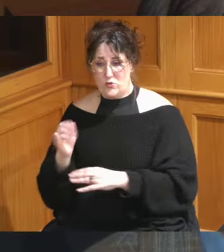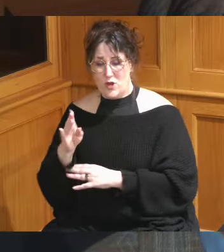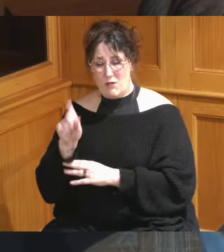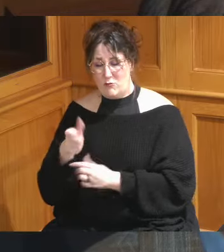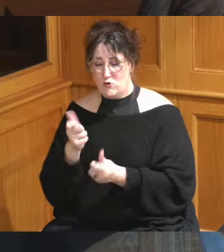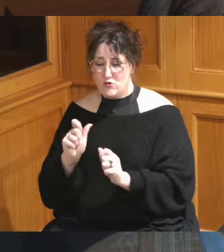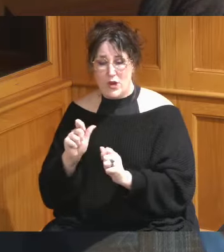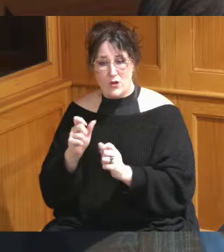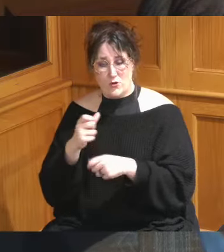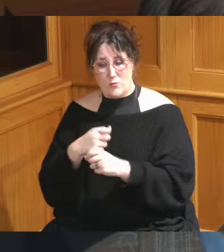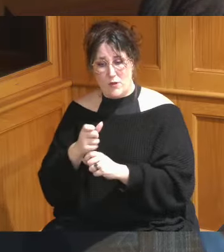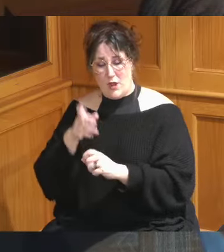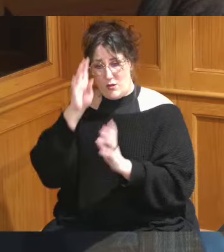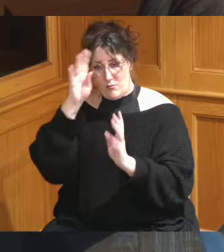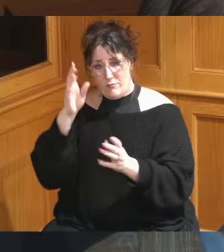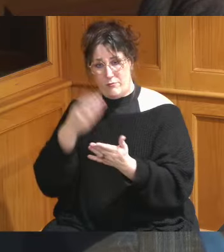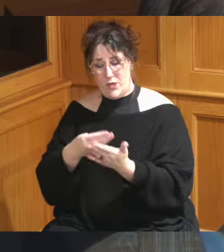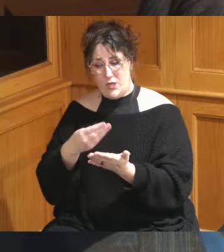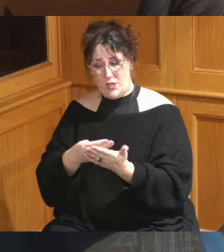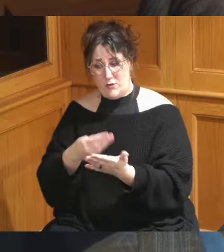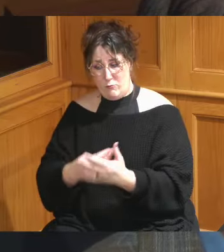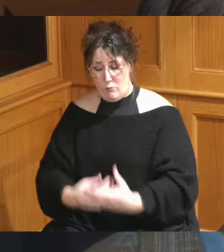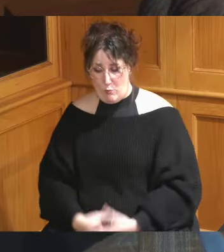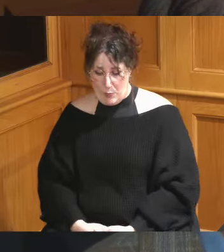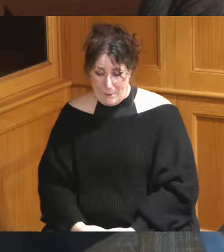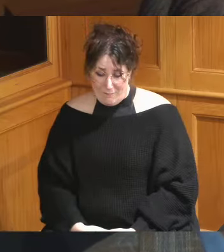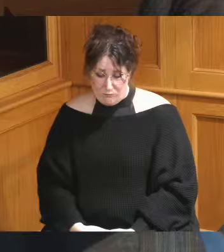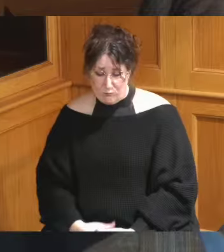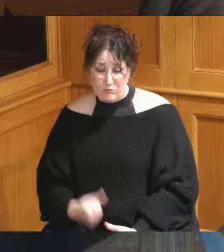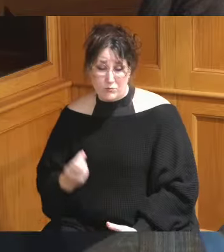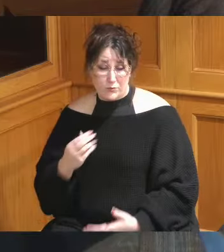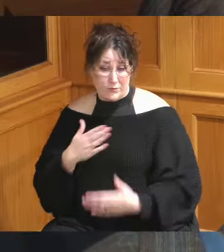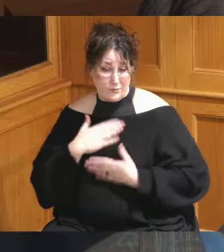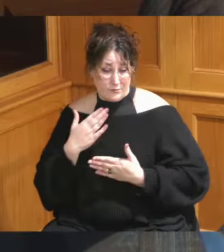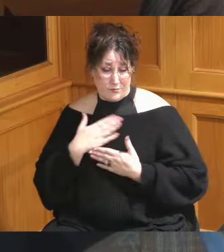They got to become an entrepreneur. So, I'm glad that we have that in the budget. Small Business